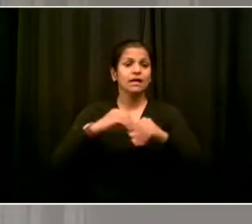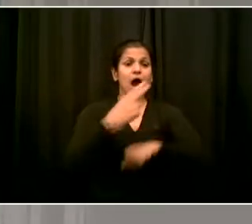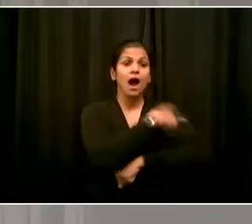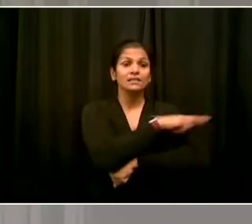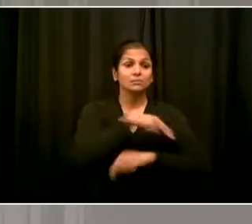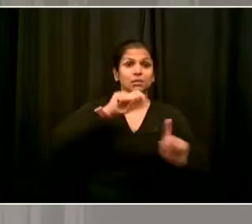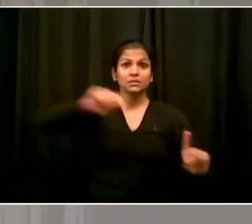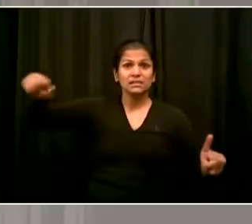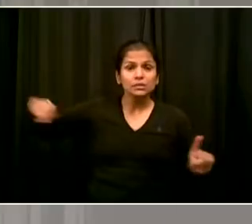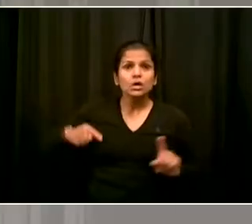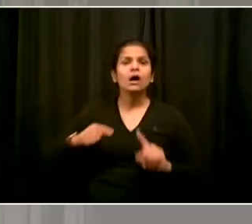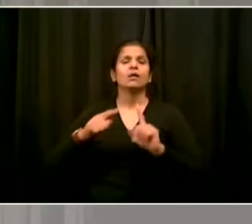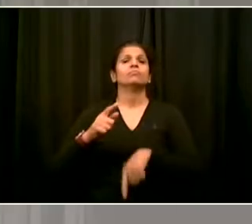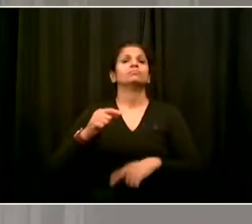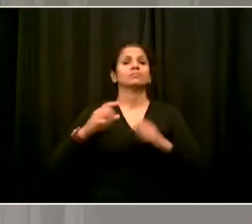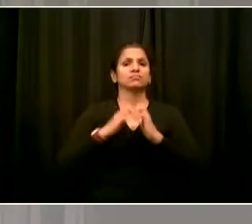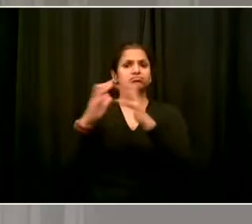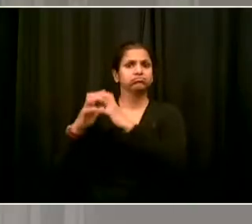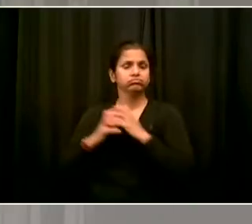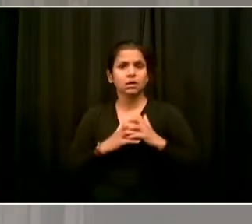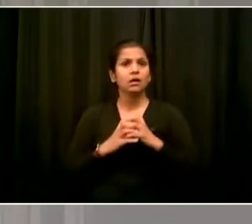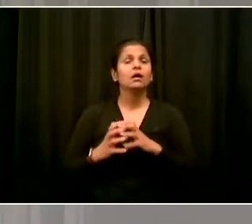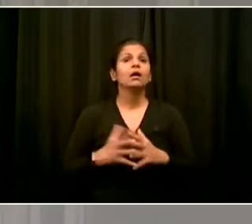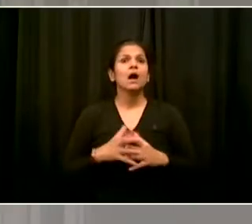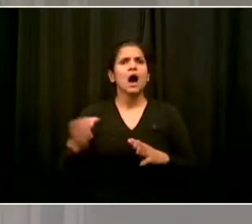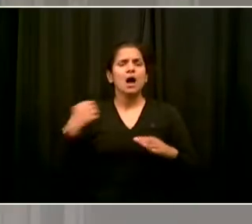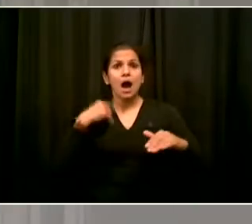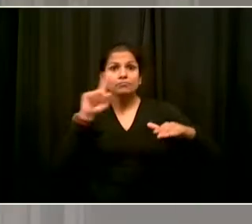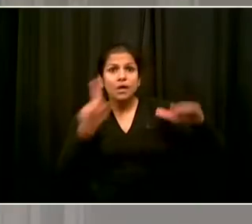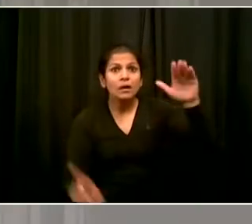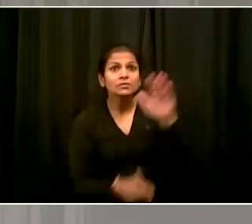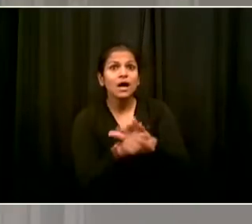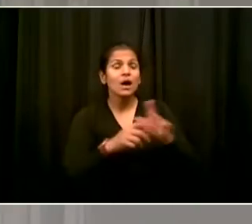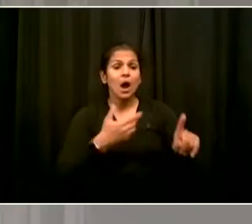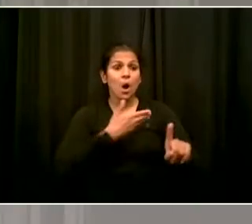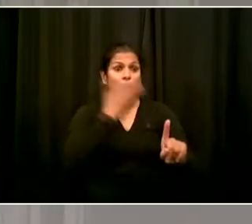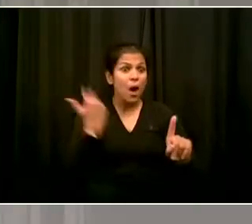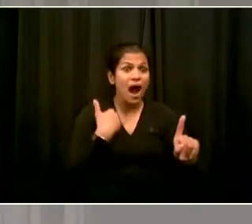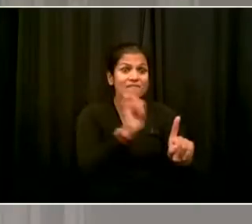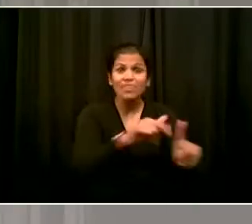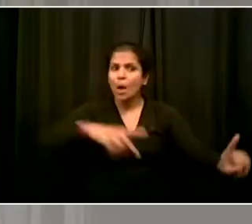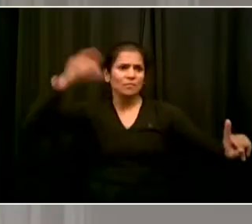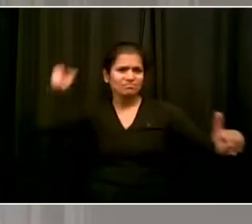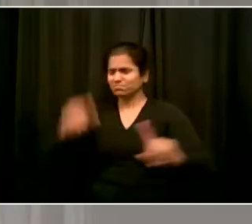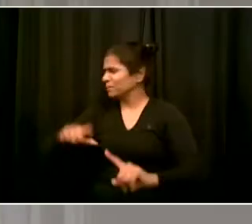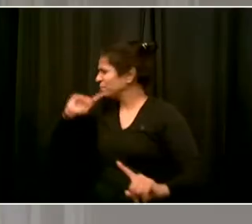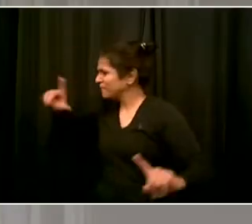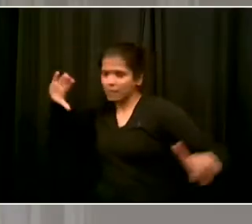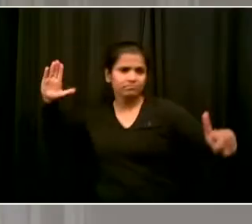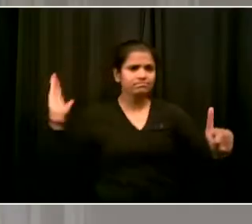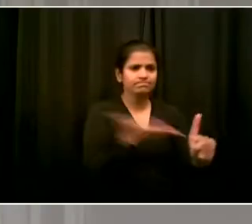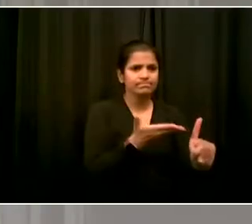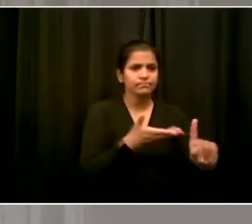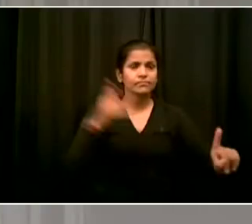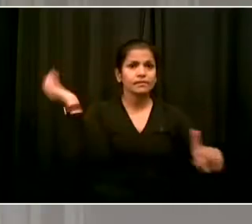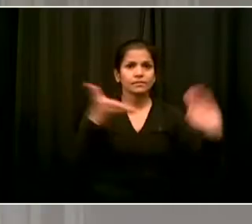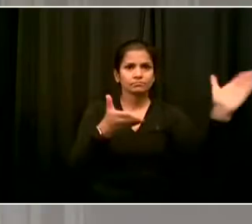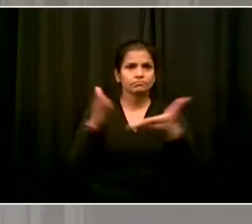JUSTICE, ENSURING THAT HEALTH AND OPPORTUNITIES ARE AVAILABLE TO ALL, AND THAT IS WHY THE MAYOR'S ANNOUNCEMENT TODAYB AOOT